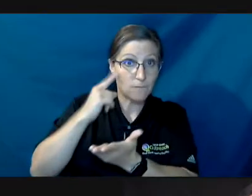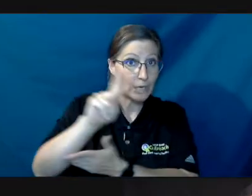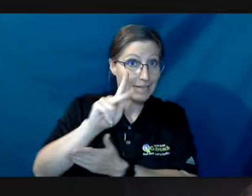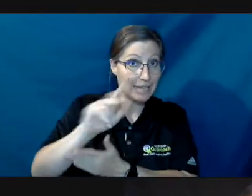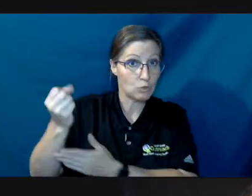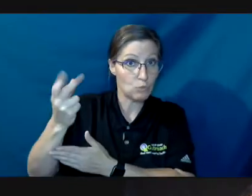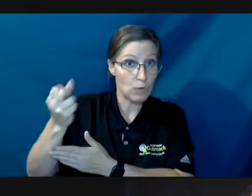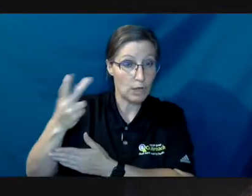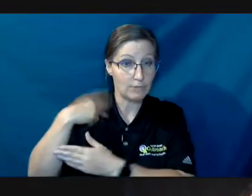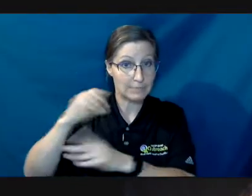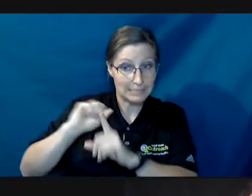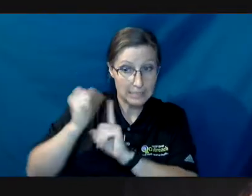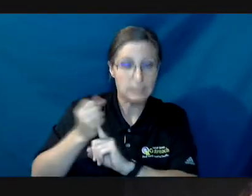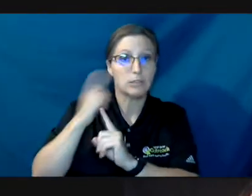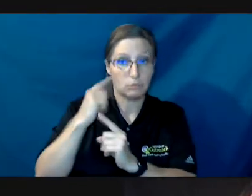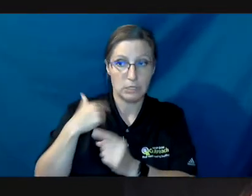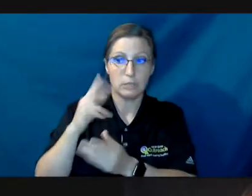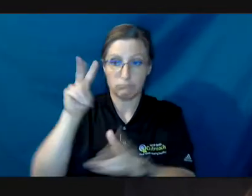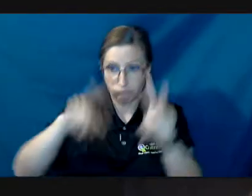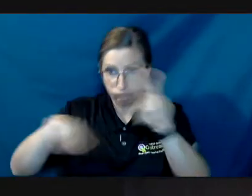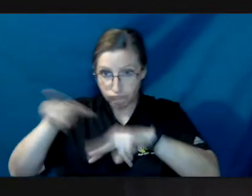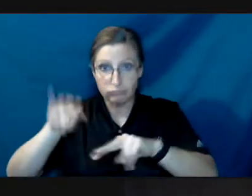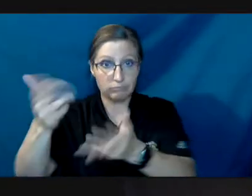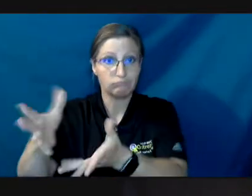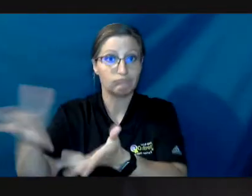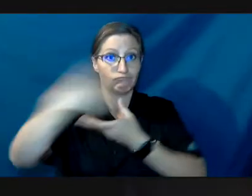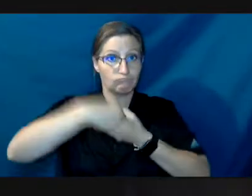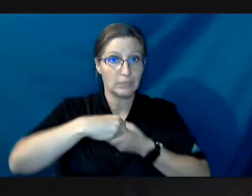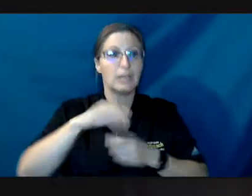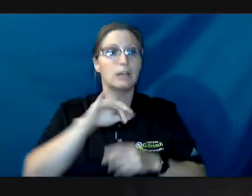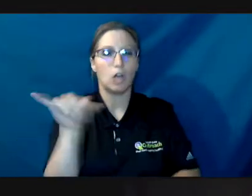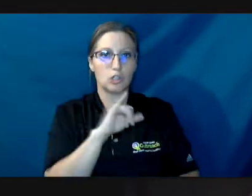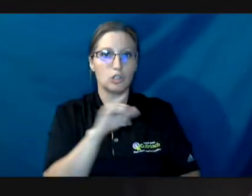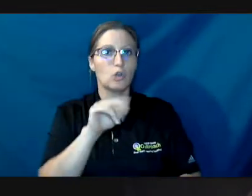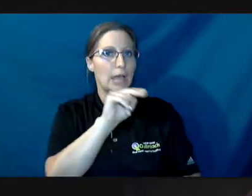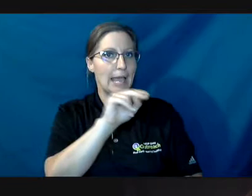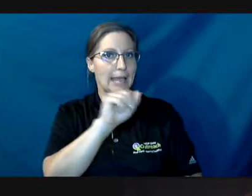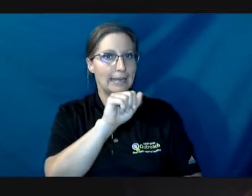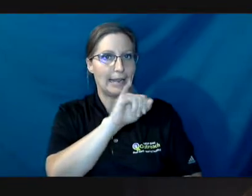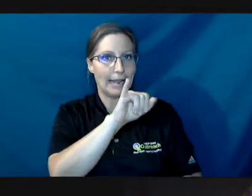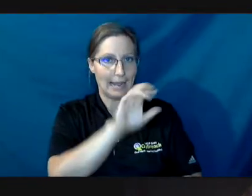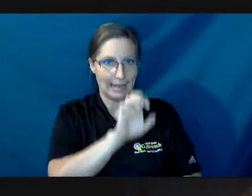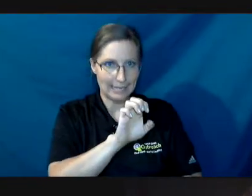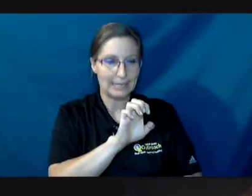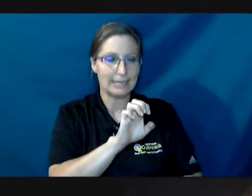Then we also use the National Association of Interpreters in Education,